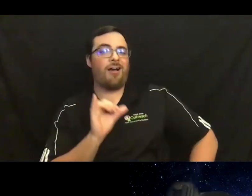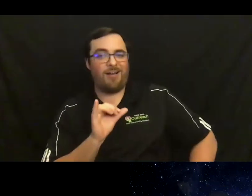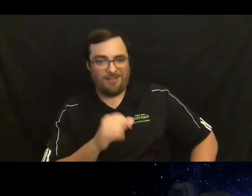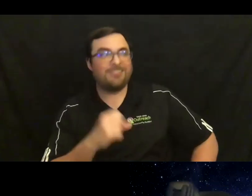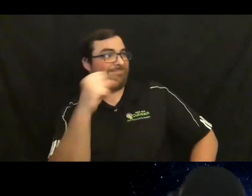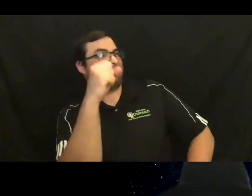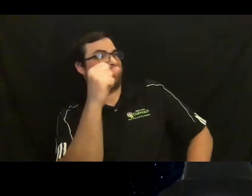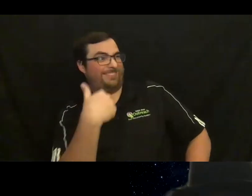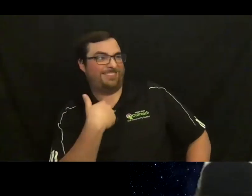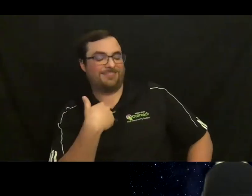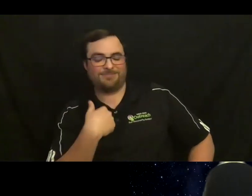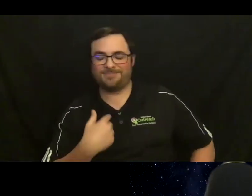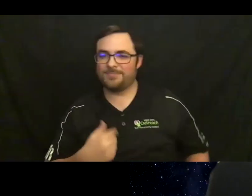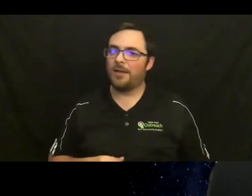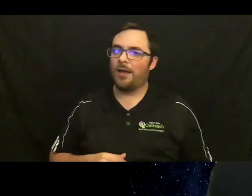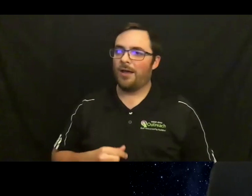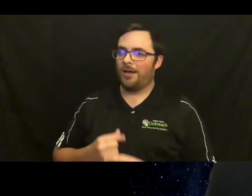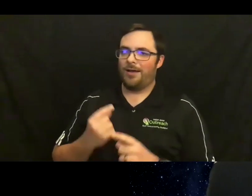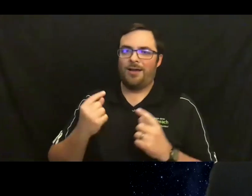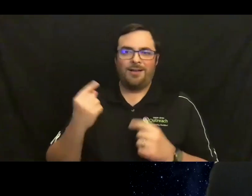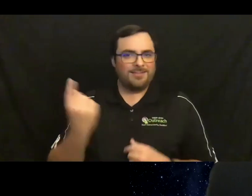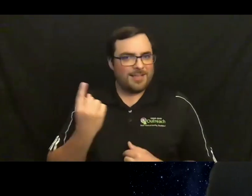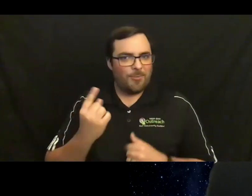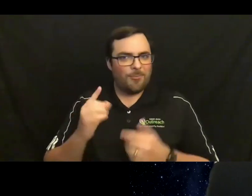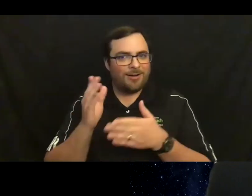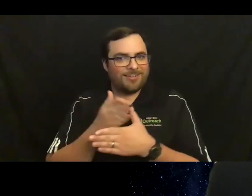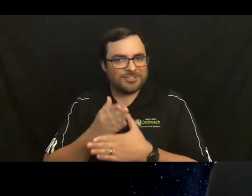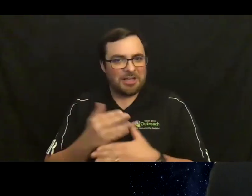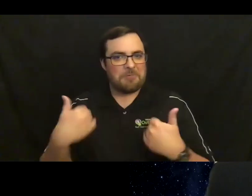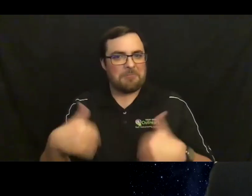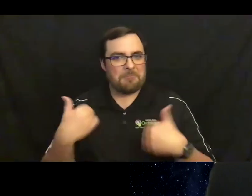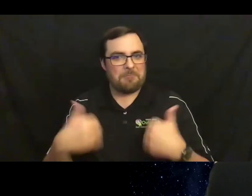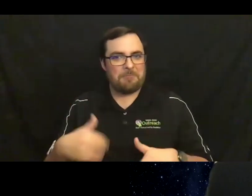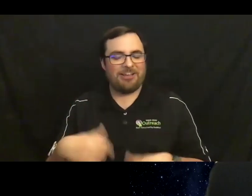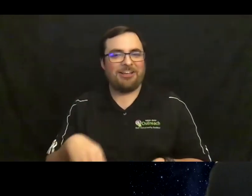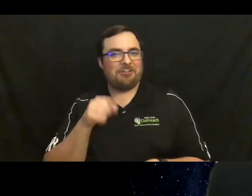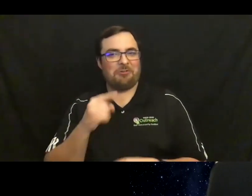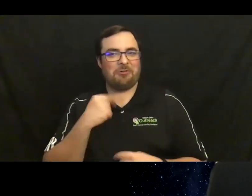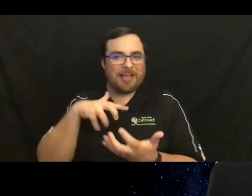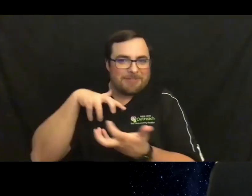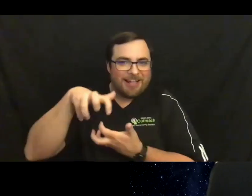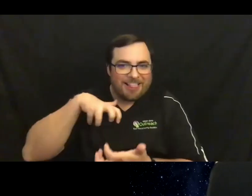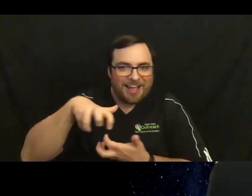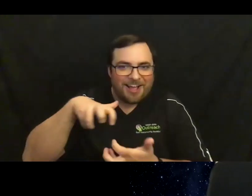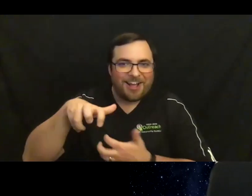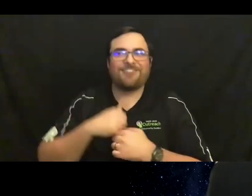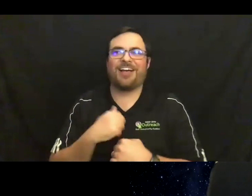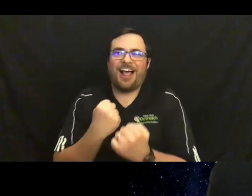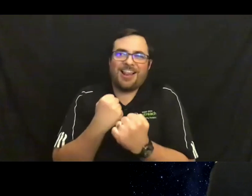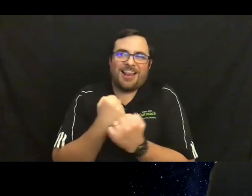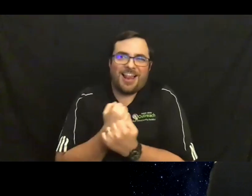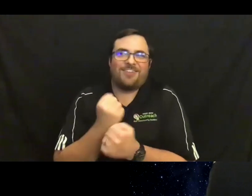Jen: And somebody had shared that....Nick, you make me laugh and I loved that you were sharing